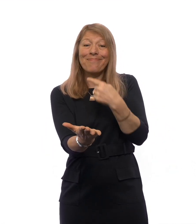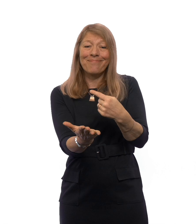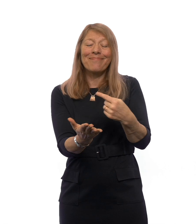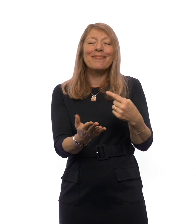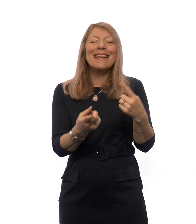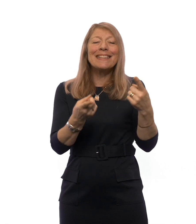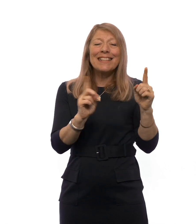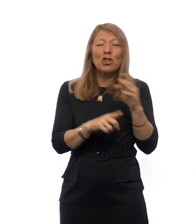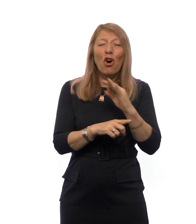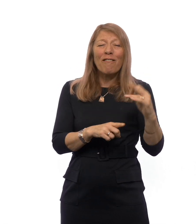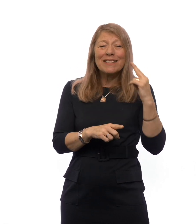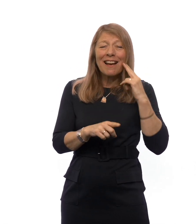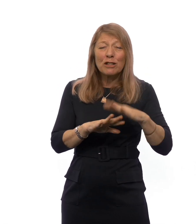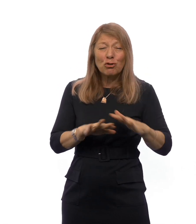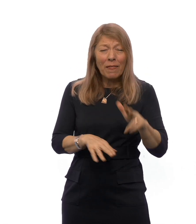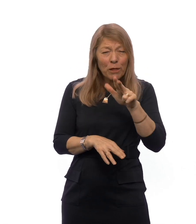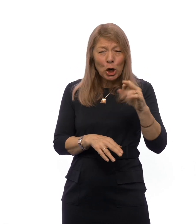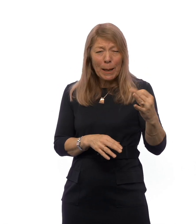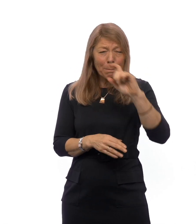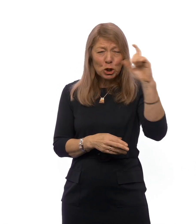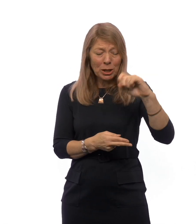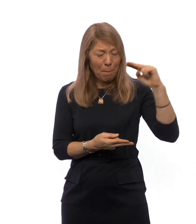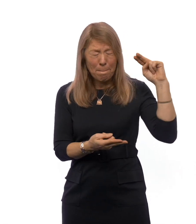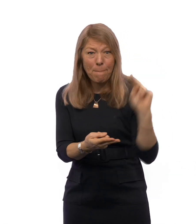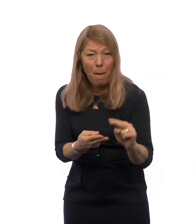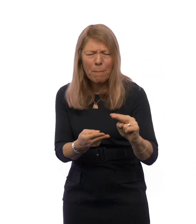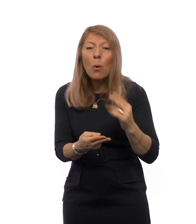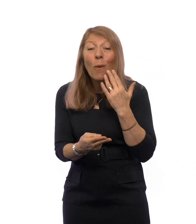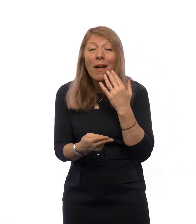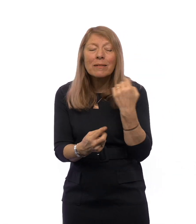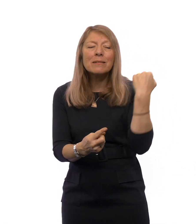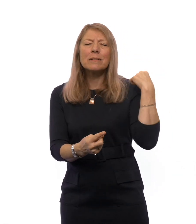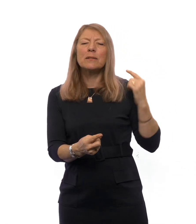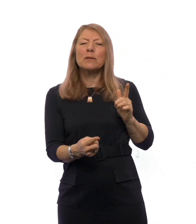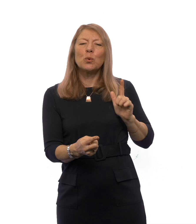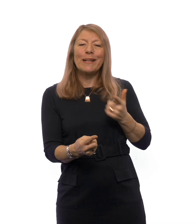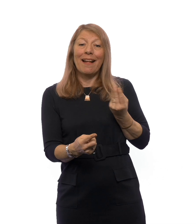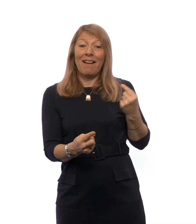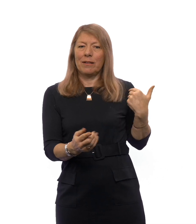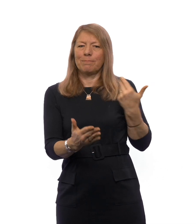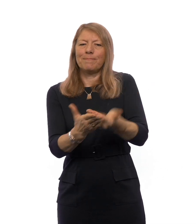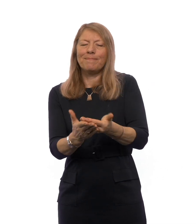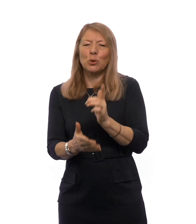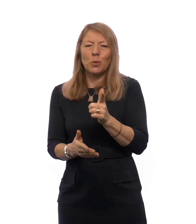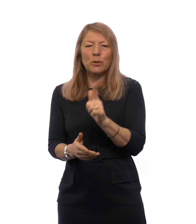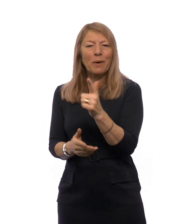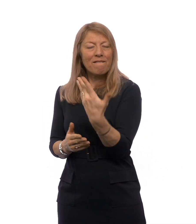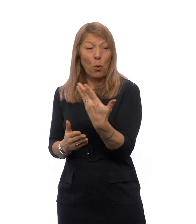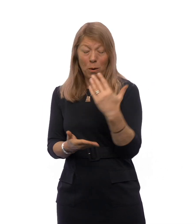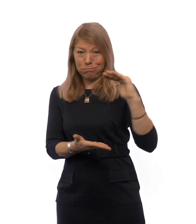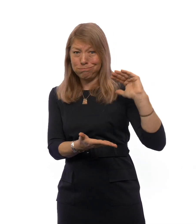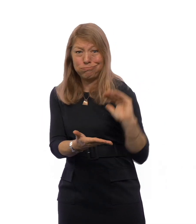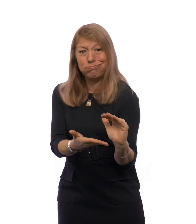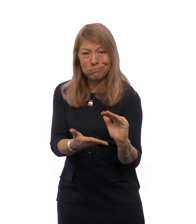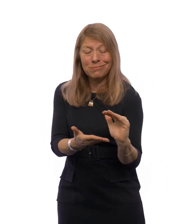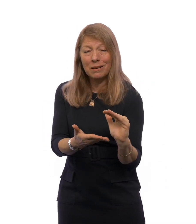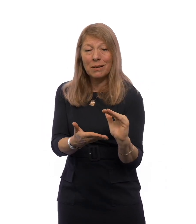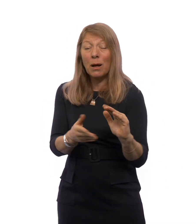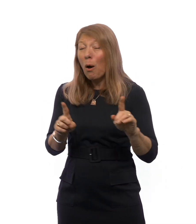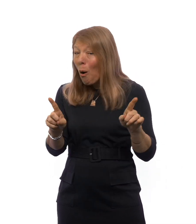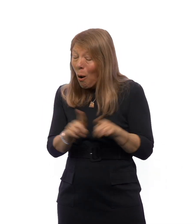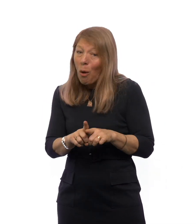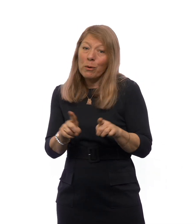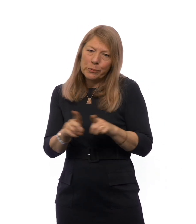children in Northern Ireland are qualified teachers without the mandatory training.